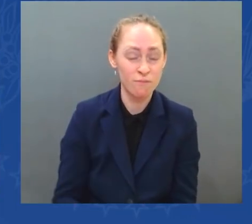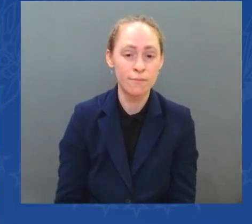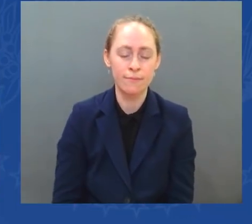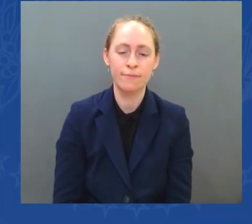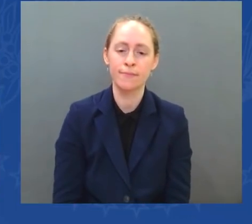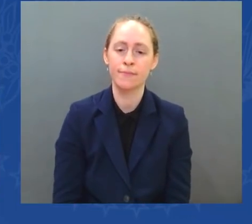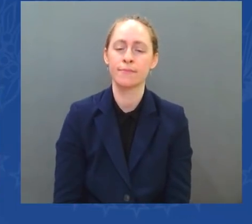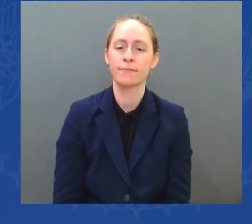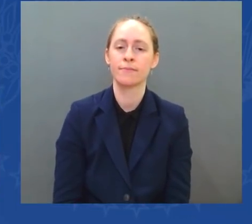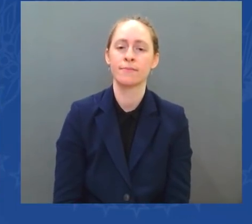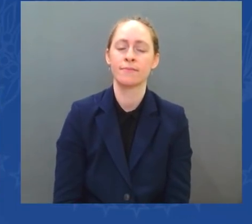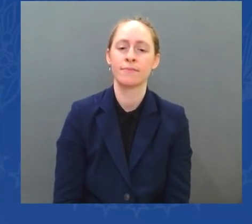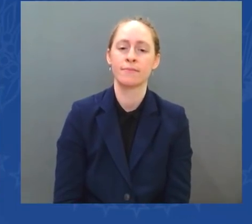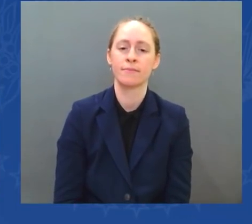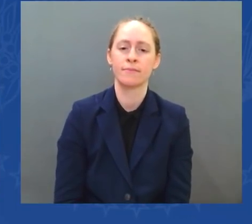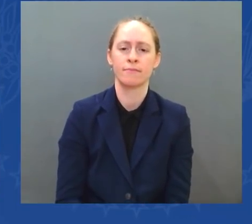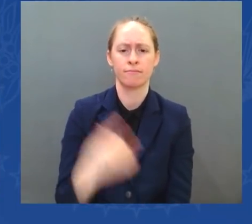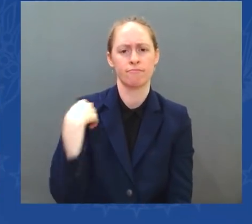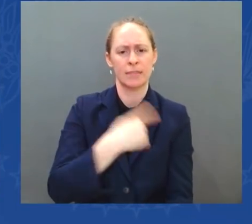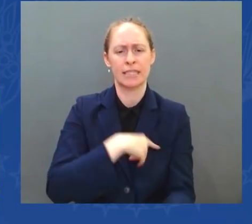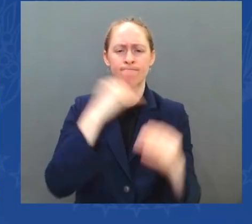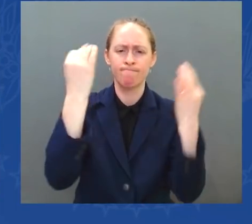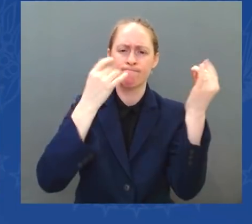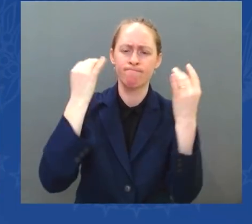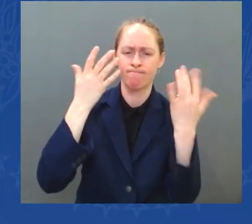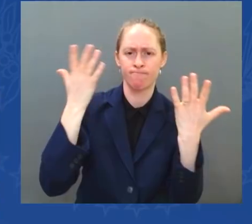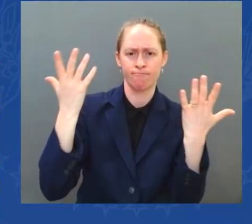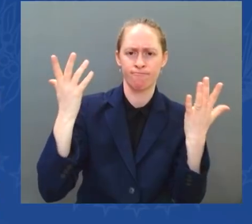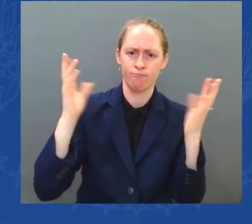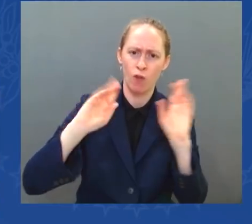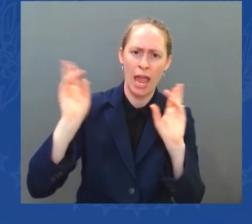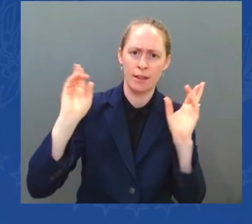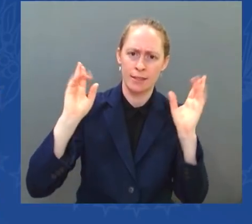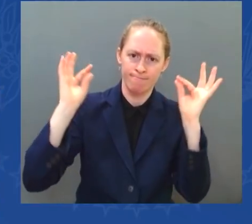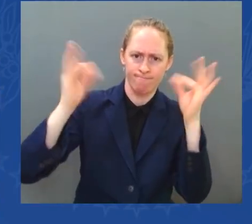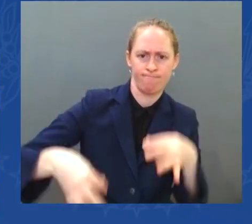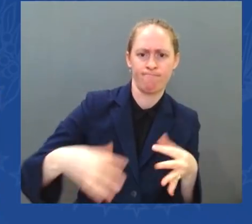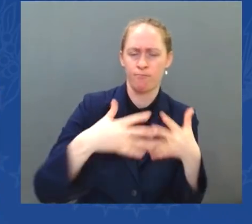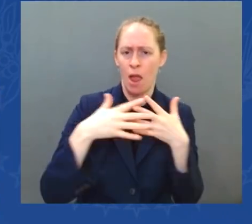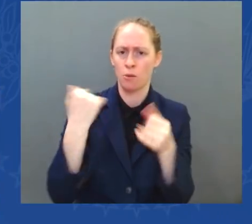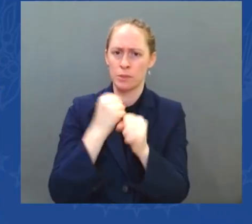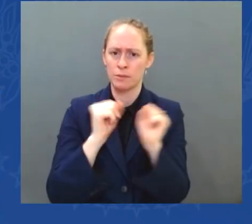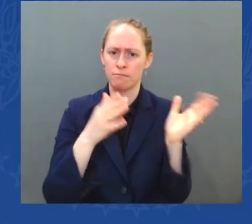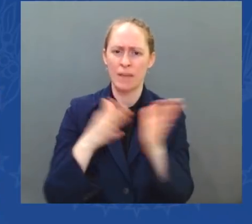So not only has unemployment rate dropped for -- at a record pace here in North Carolina and across the nation,